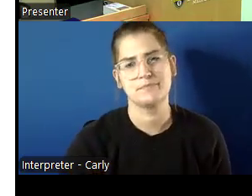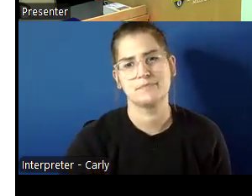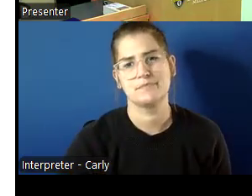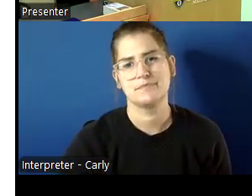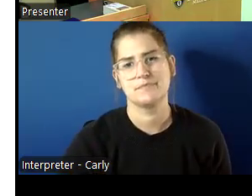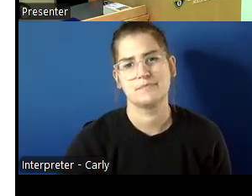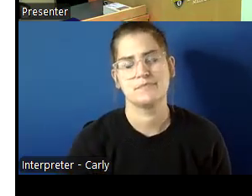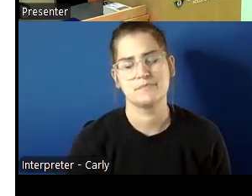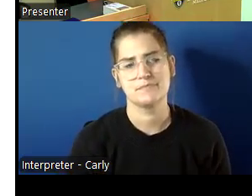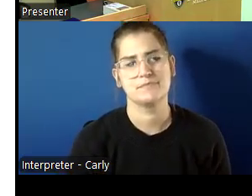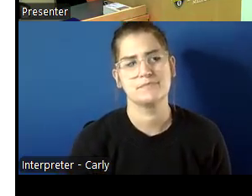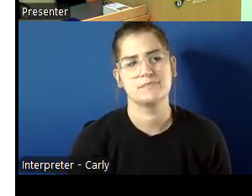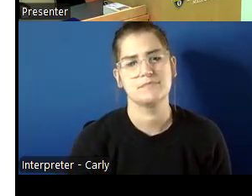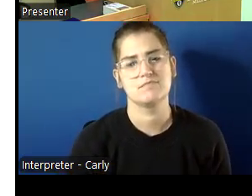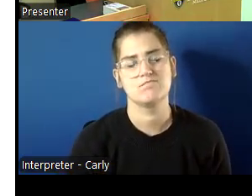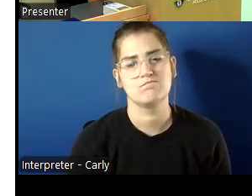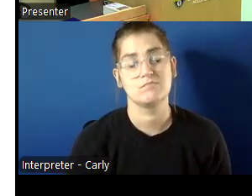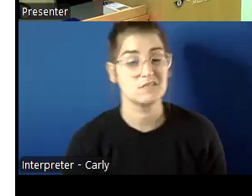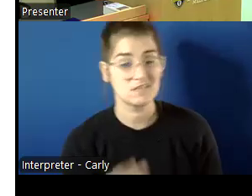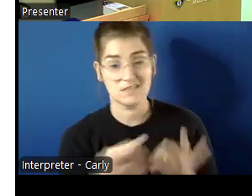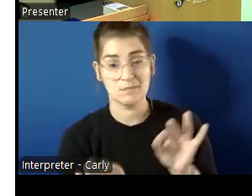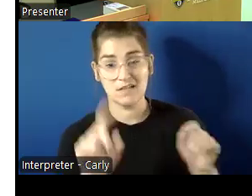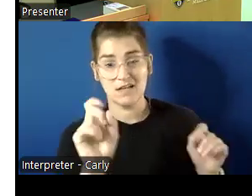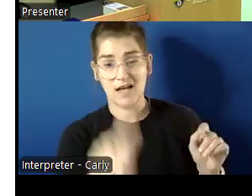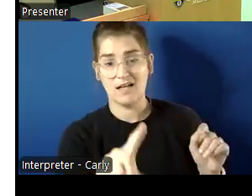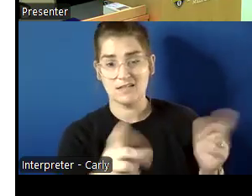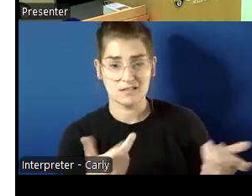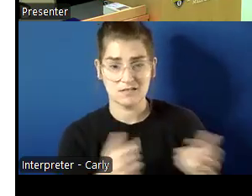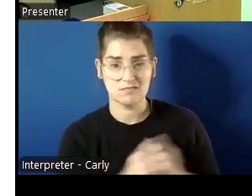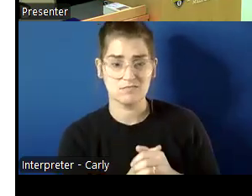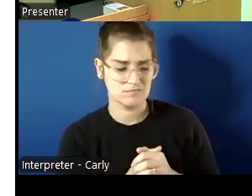Um, simply by asking a general question. This question is how do you how do you get started?